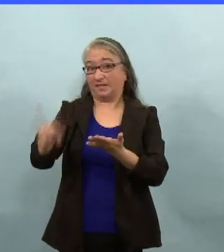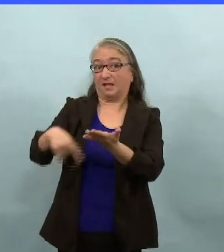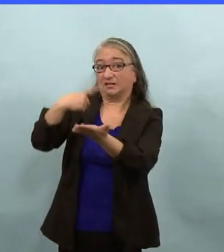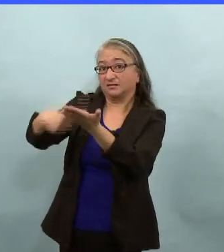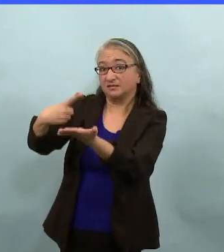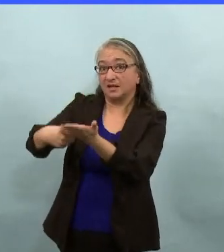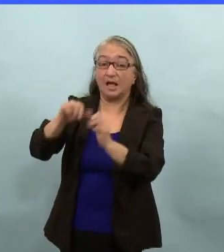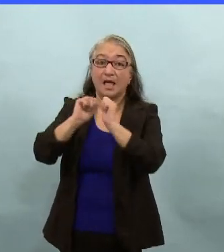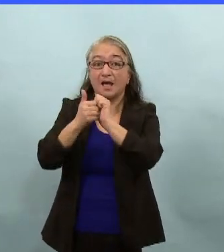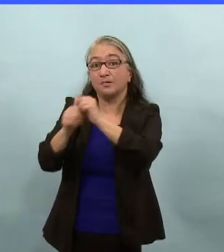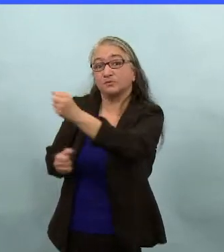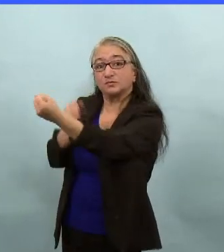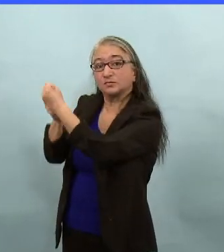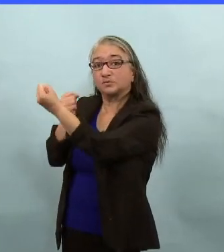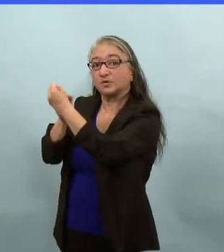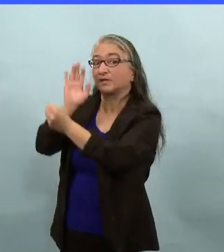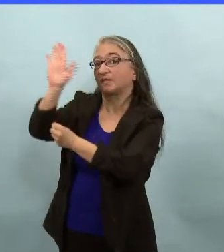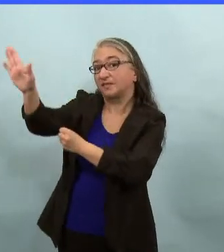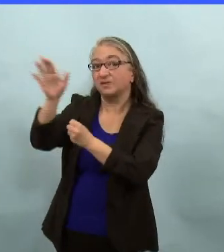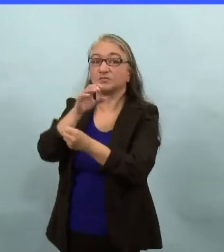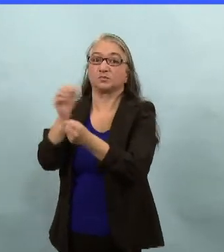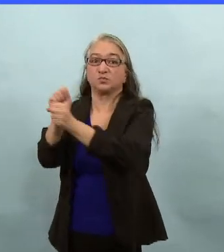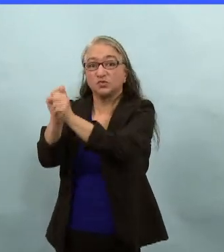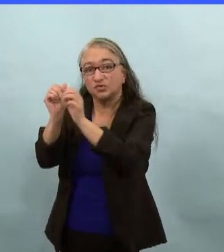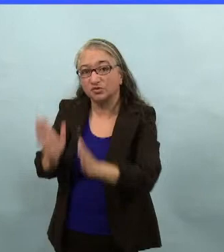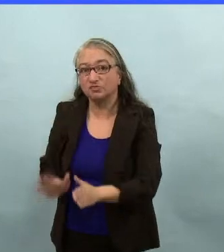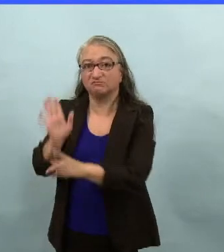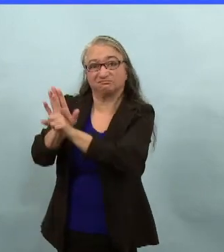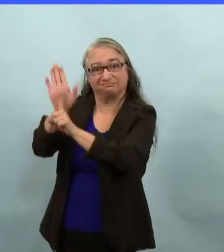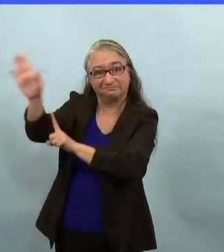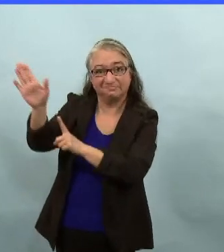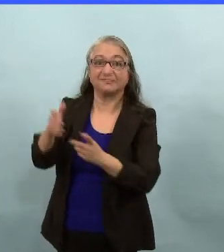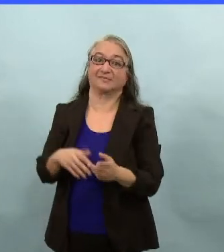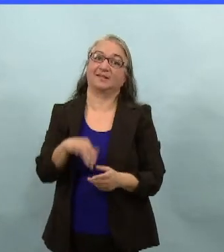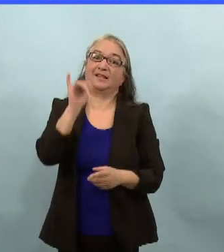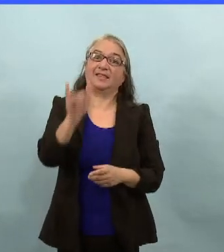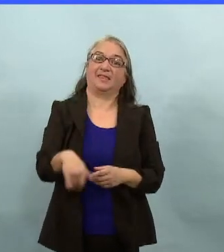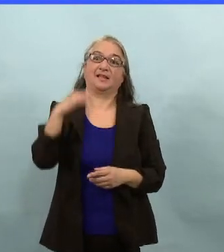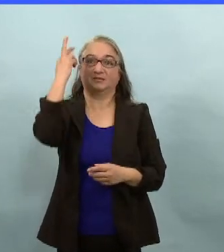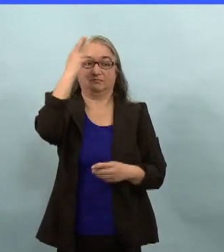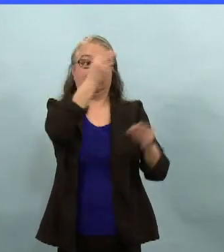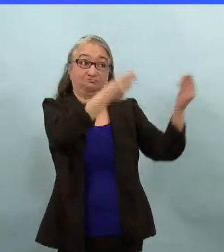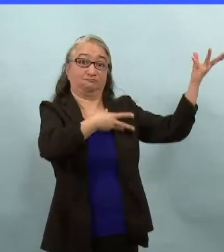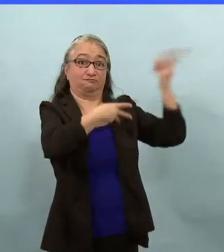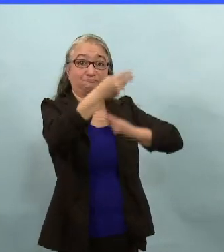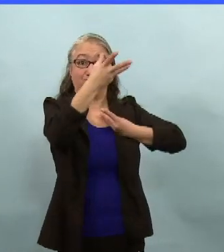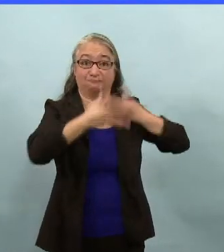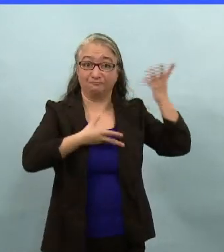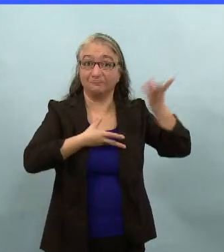in the system uh so so the briefings vary um is that an important metric though multiple